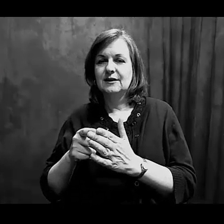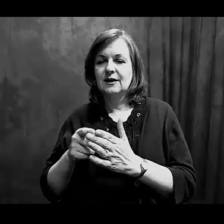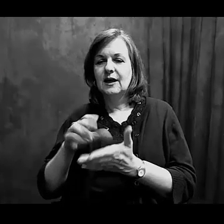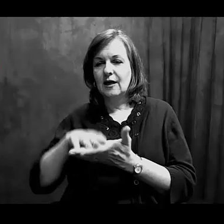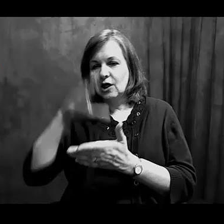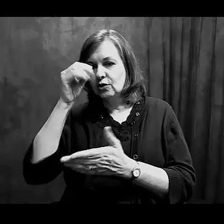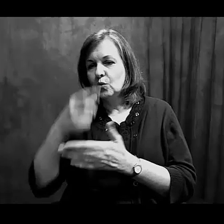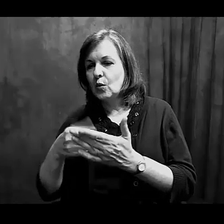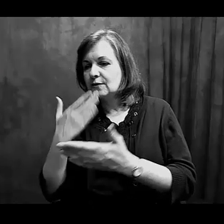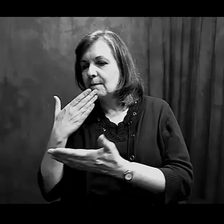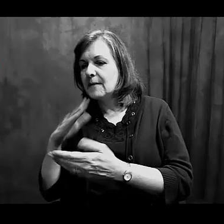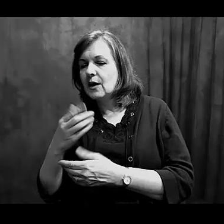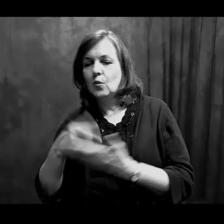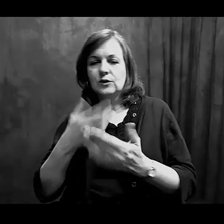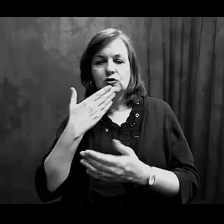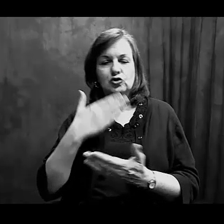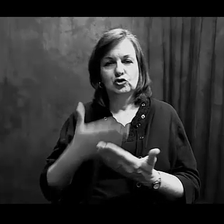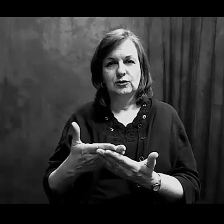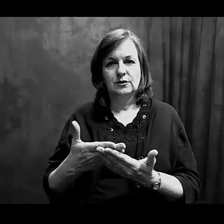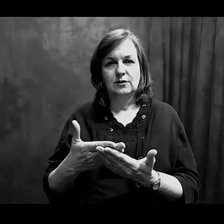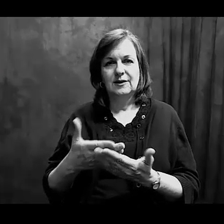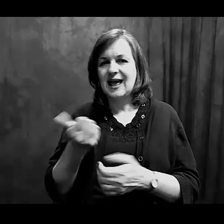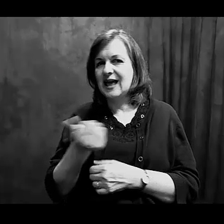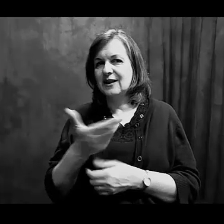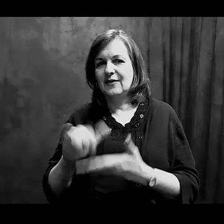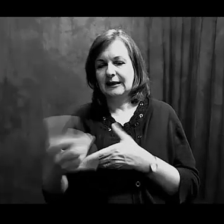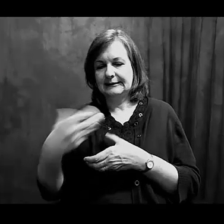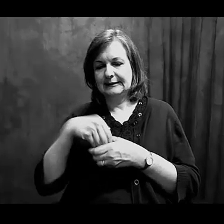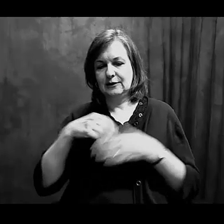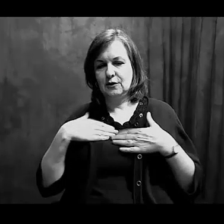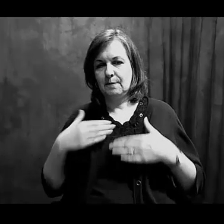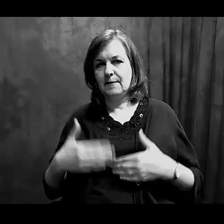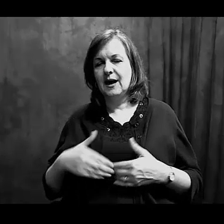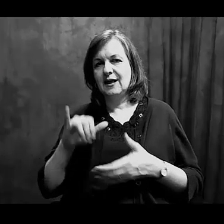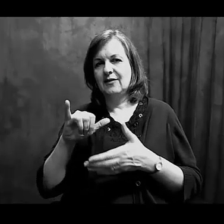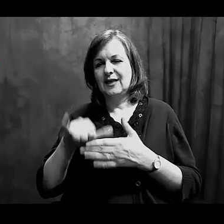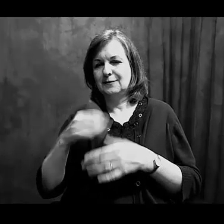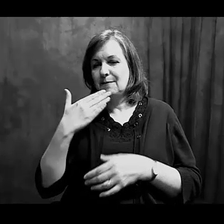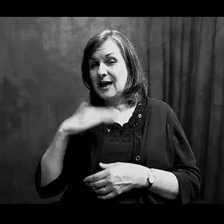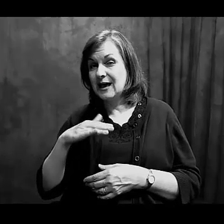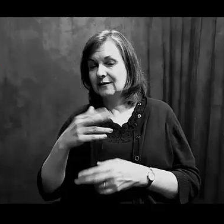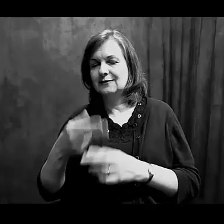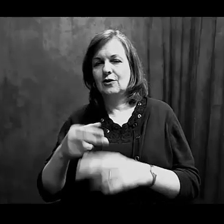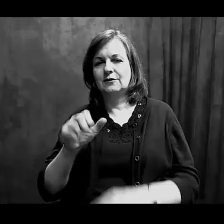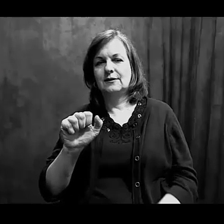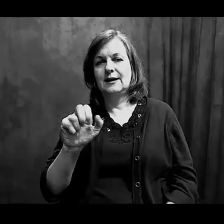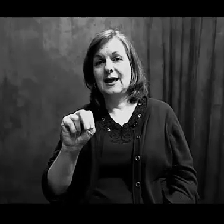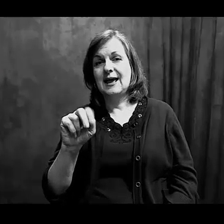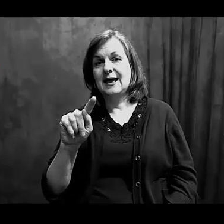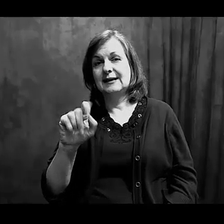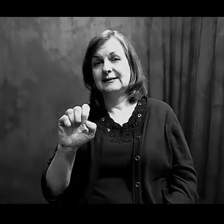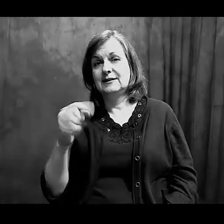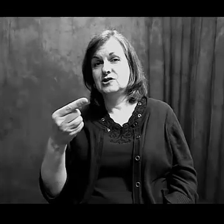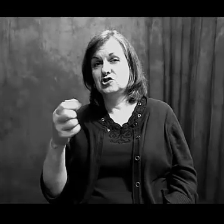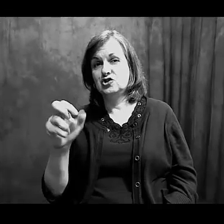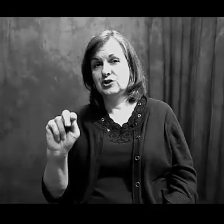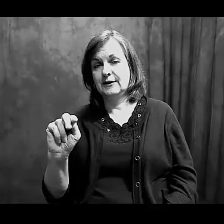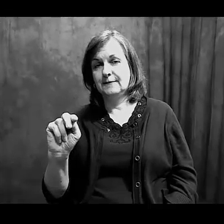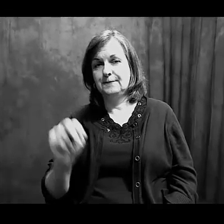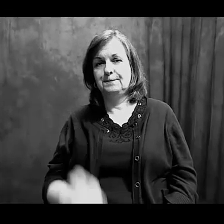anything that is bad that enters your body we call an antigen